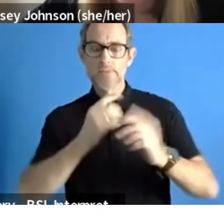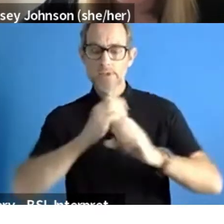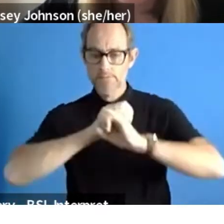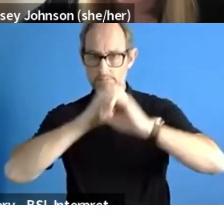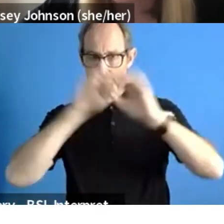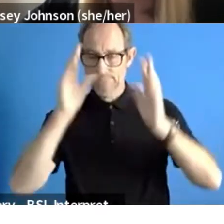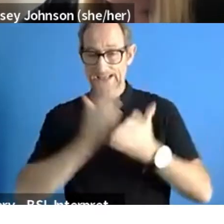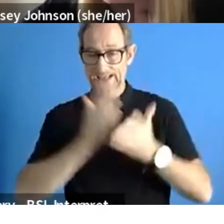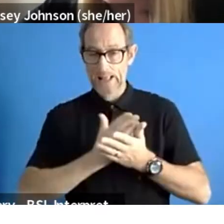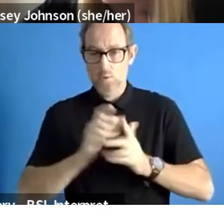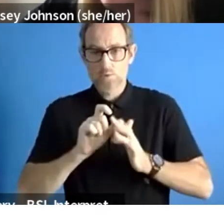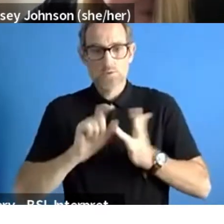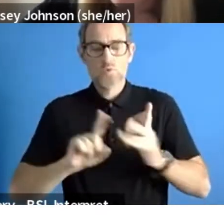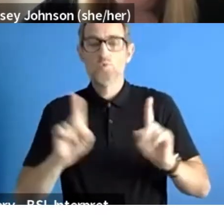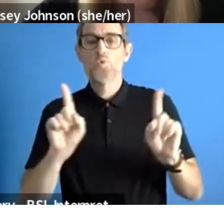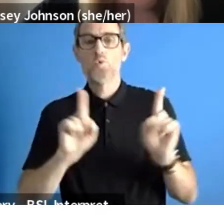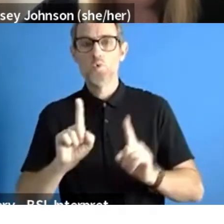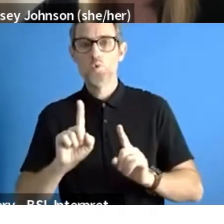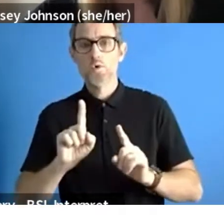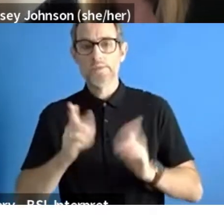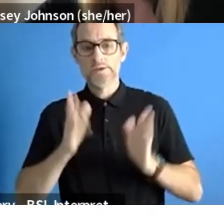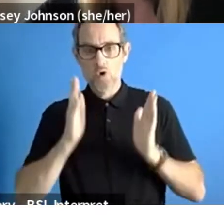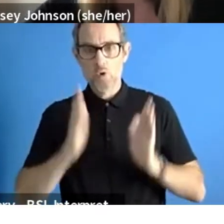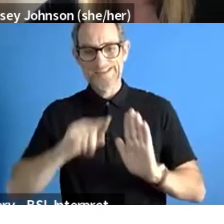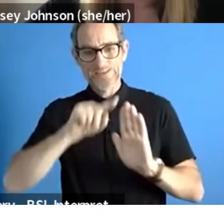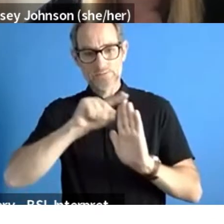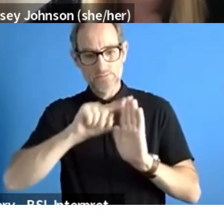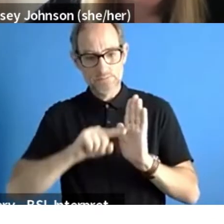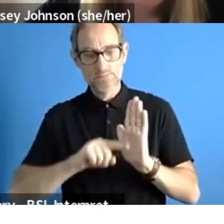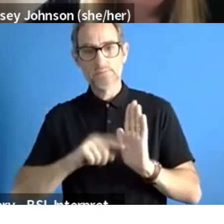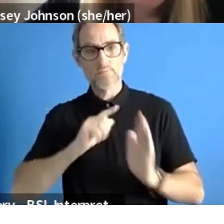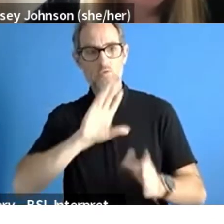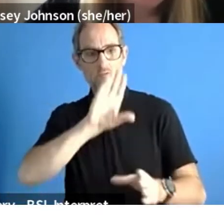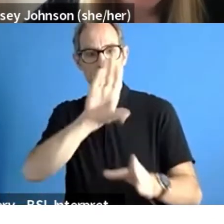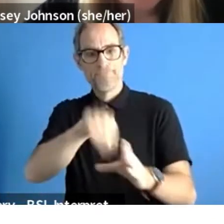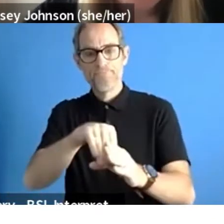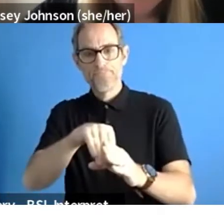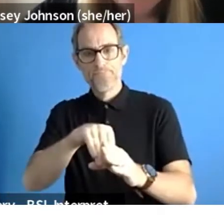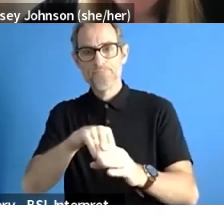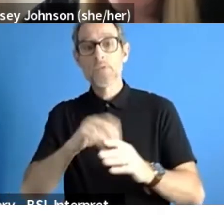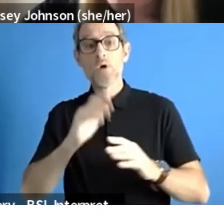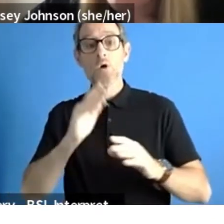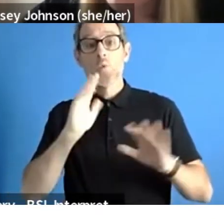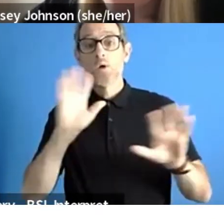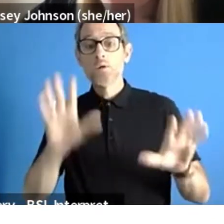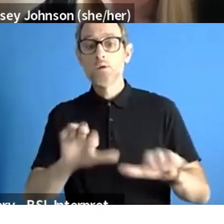Once you have done all that, you can start thinking